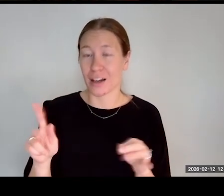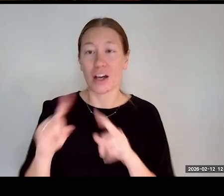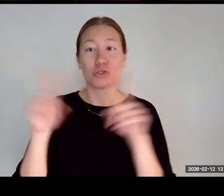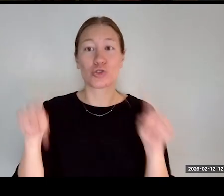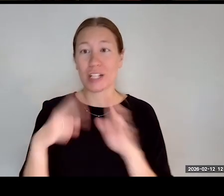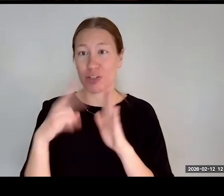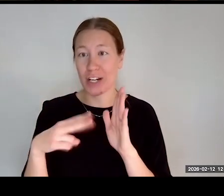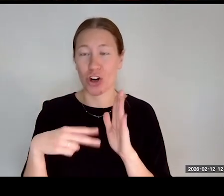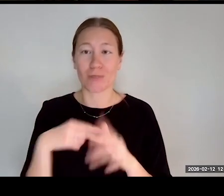what that's like for yourself.